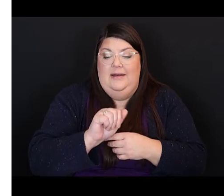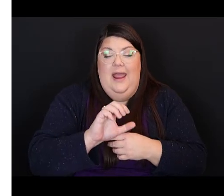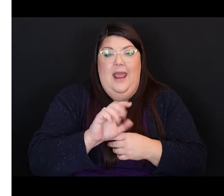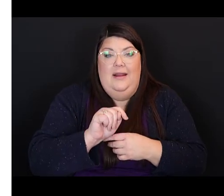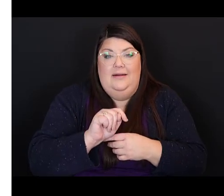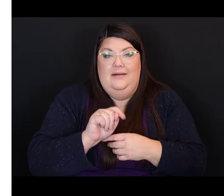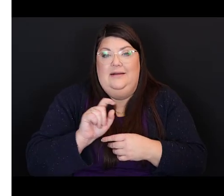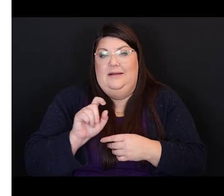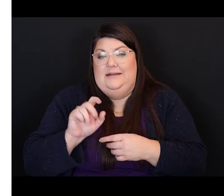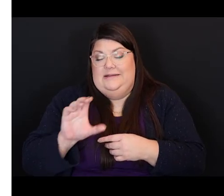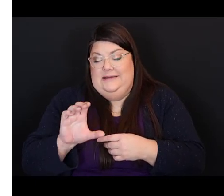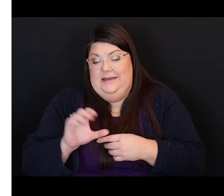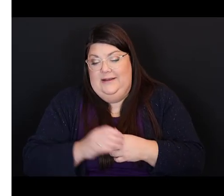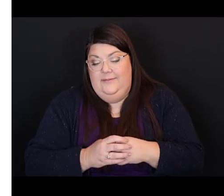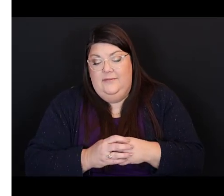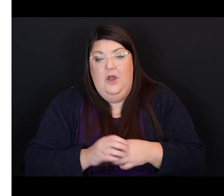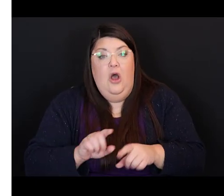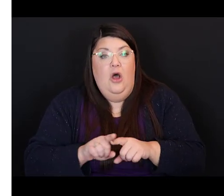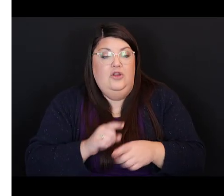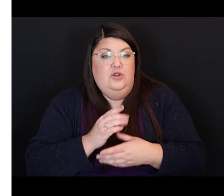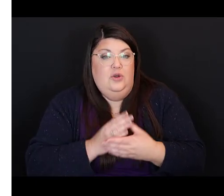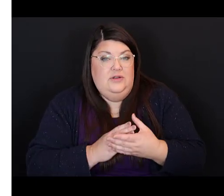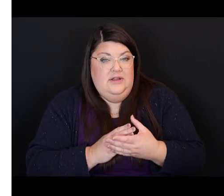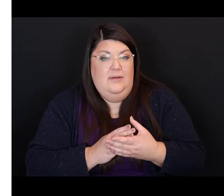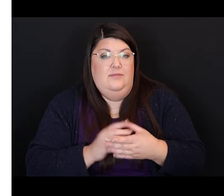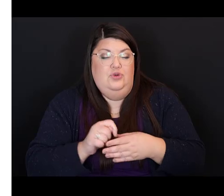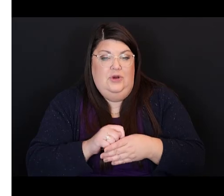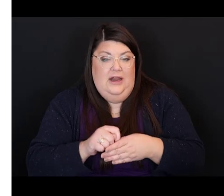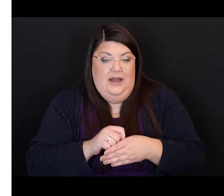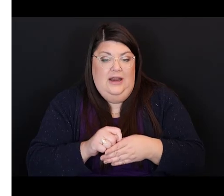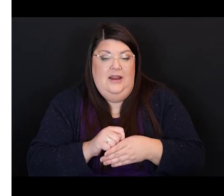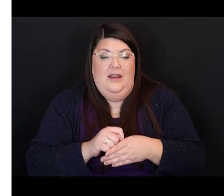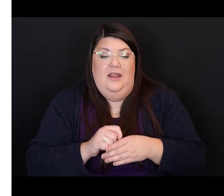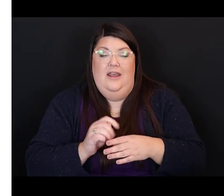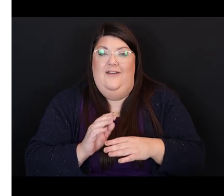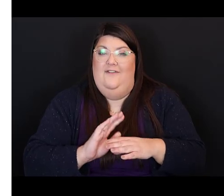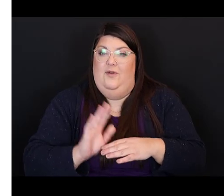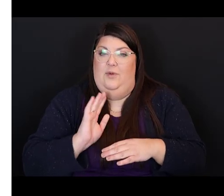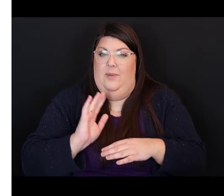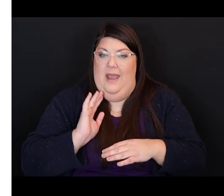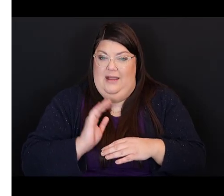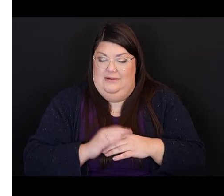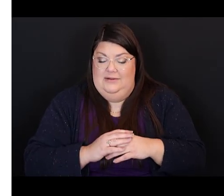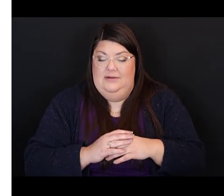some great training that's still around from previous iterations of TA centers or U.S.